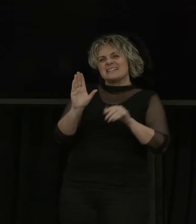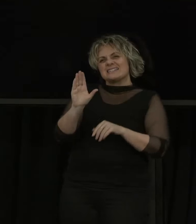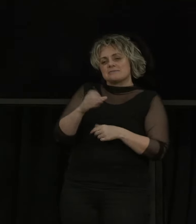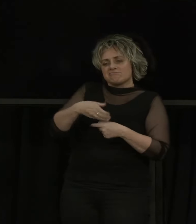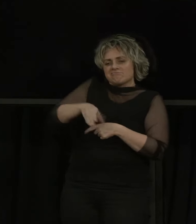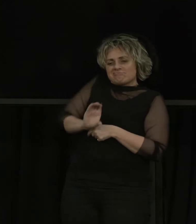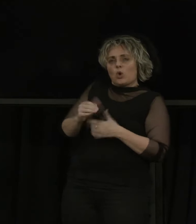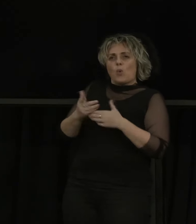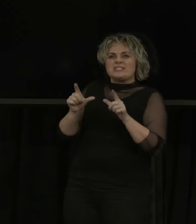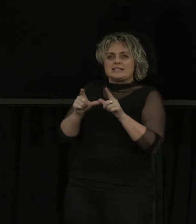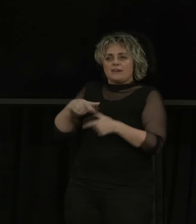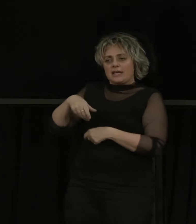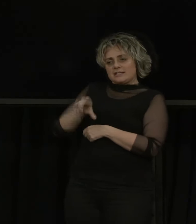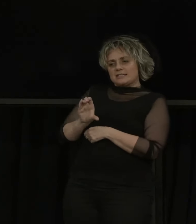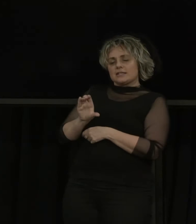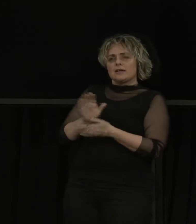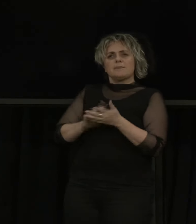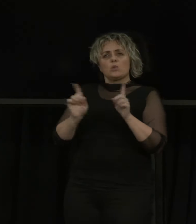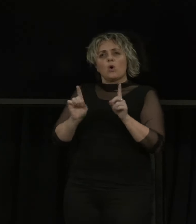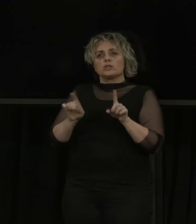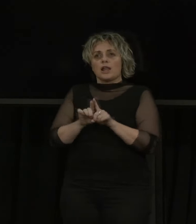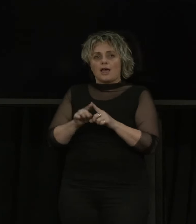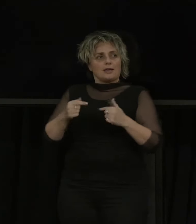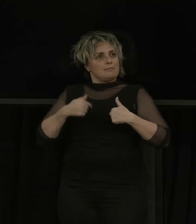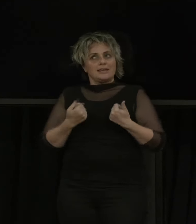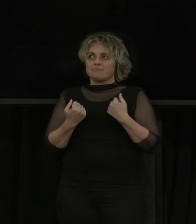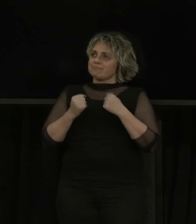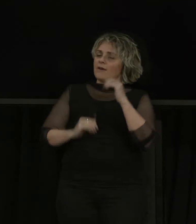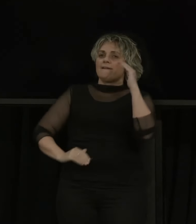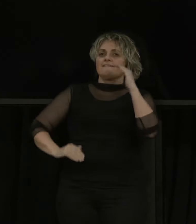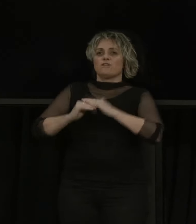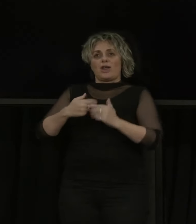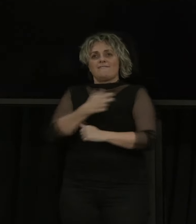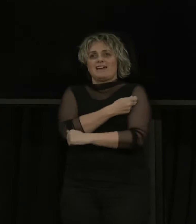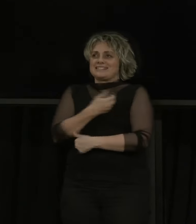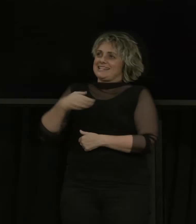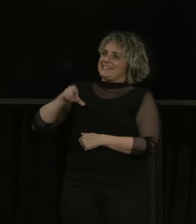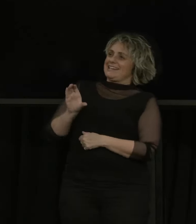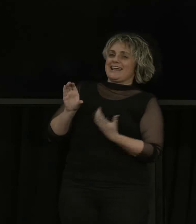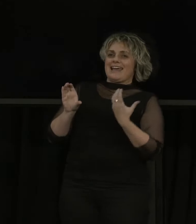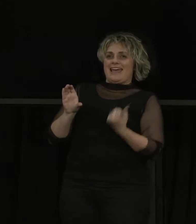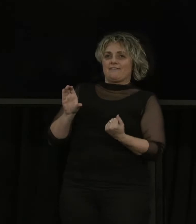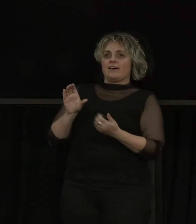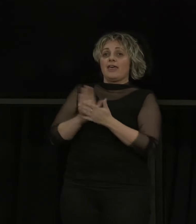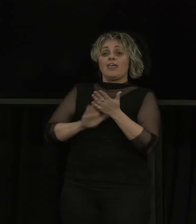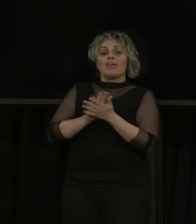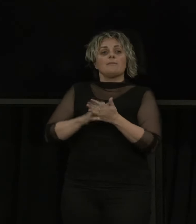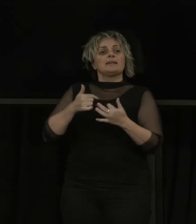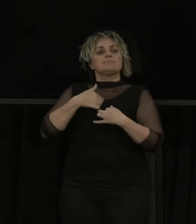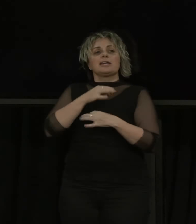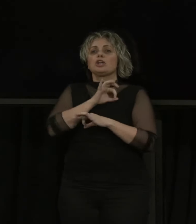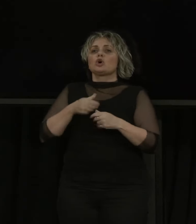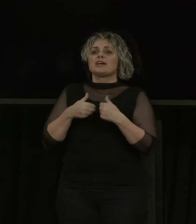that is often referred to as a vaccine pass or certificate.